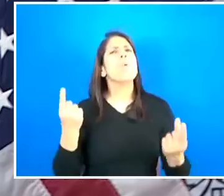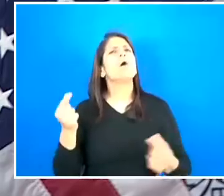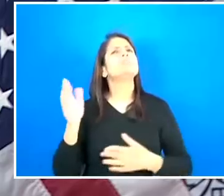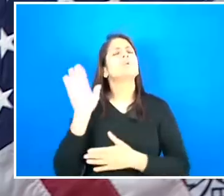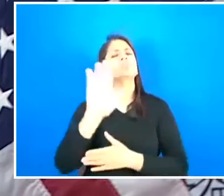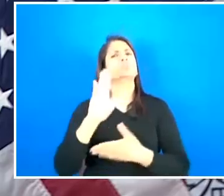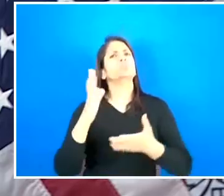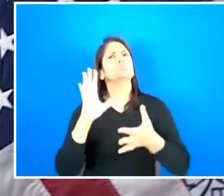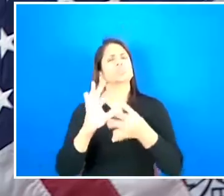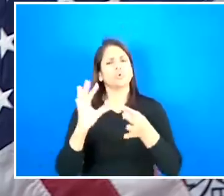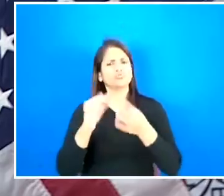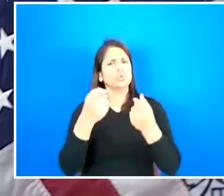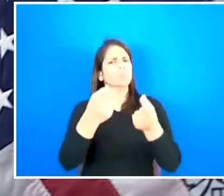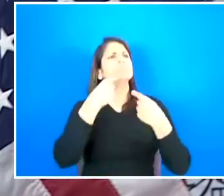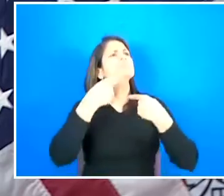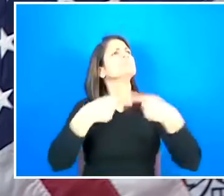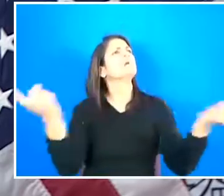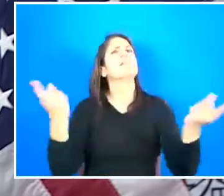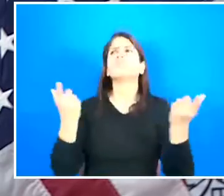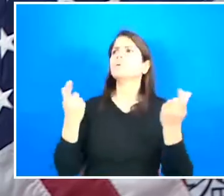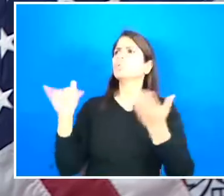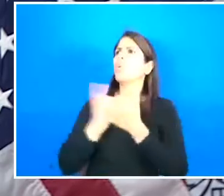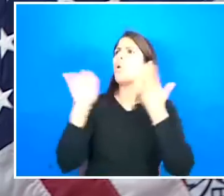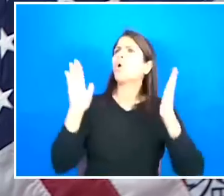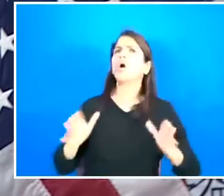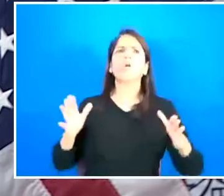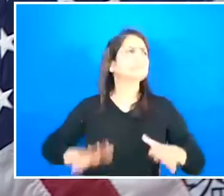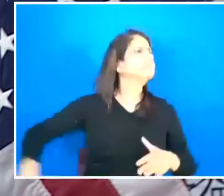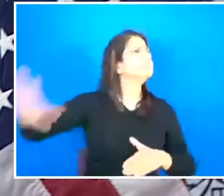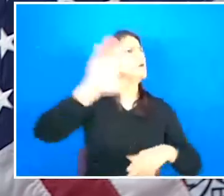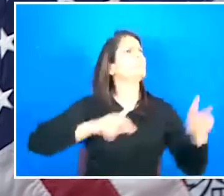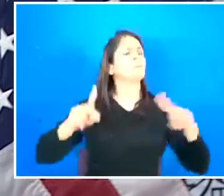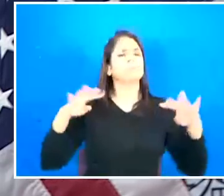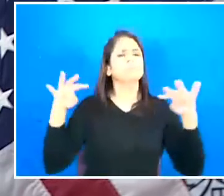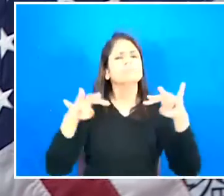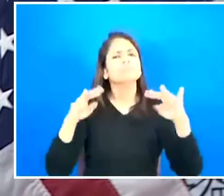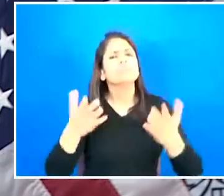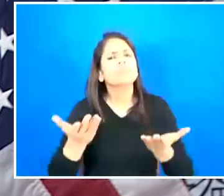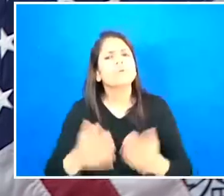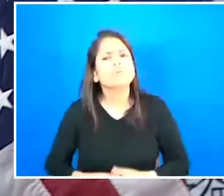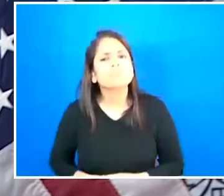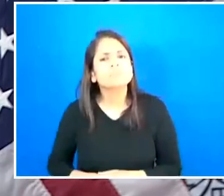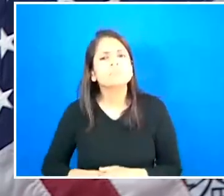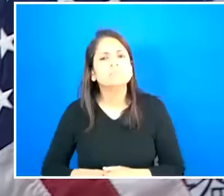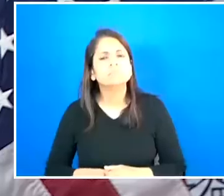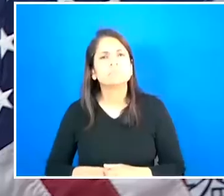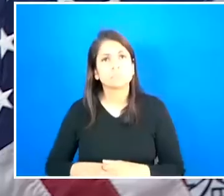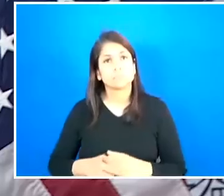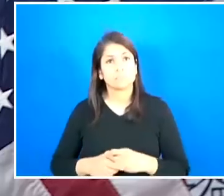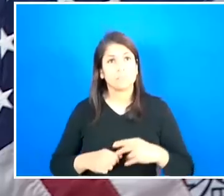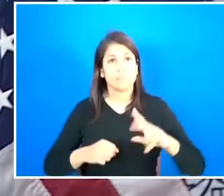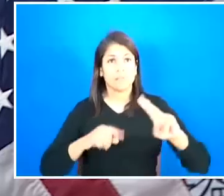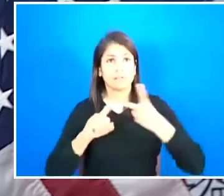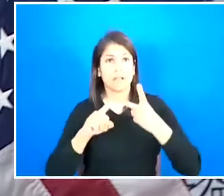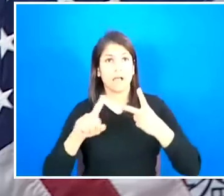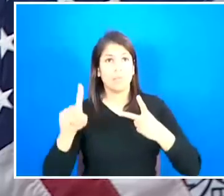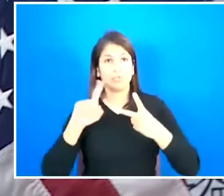A TIME WHEN SENIORS MIGHT INDULGE IN